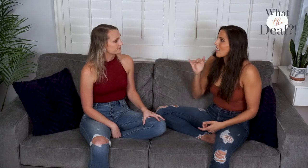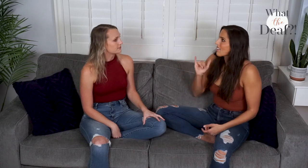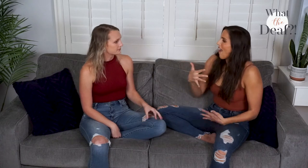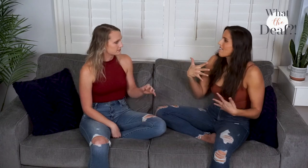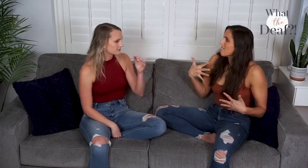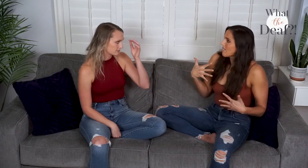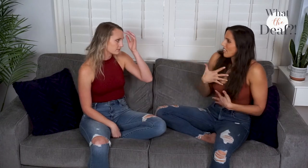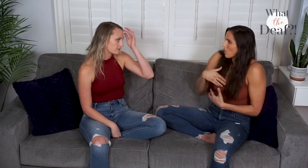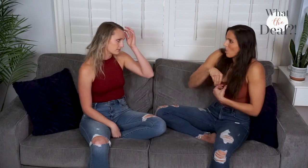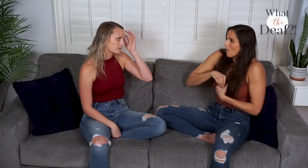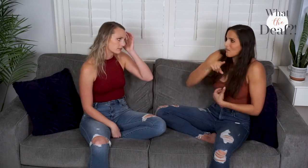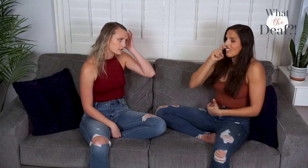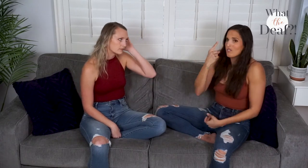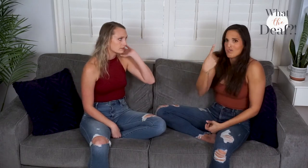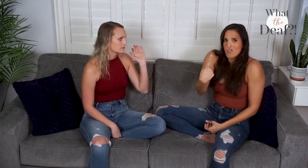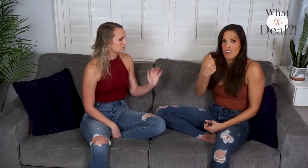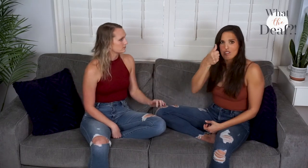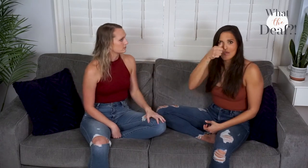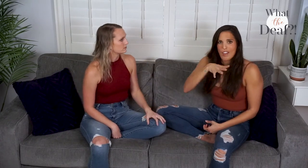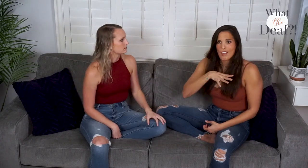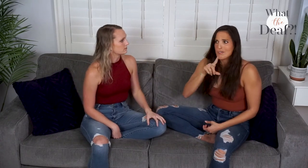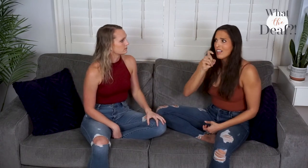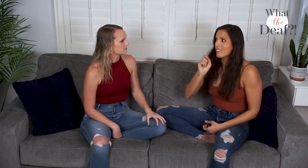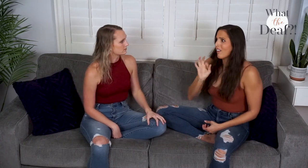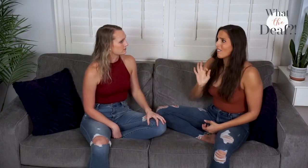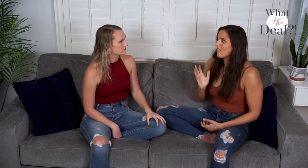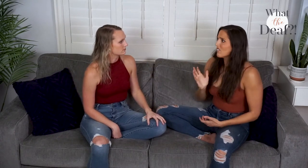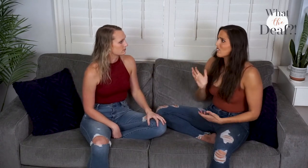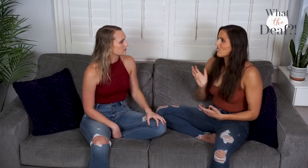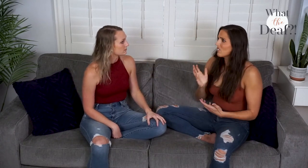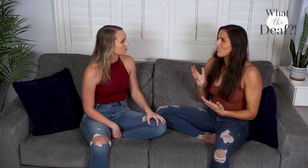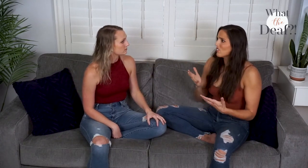I mean that fear is now instilled in me because of one man.